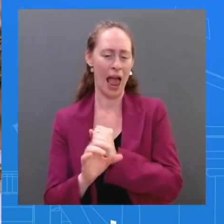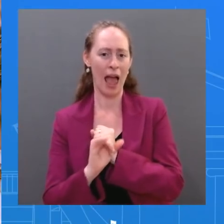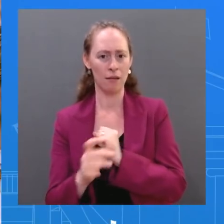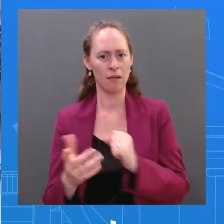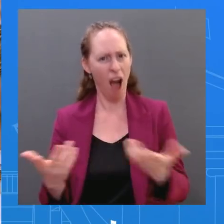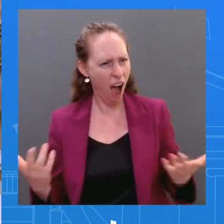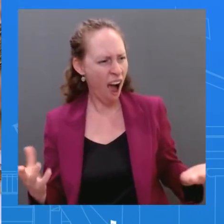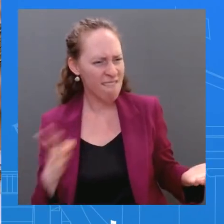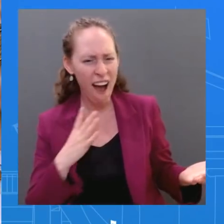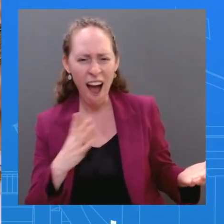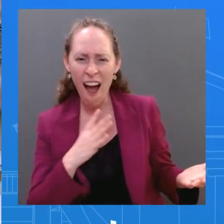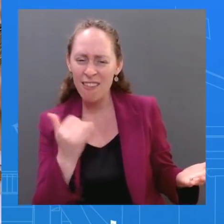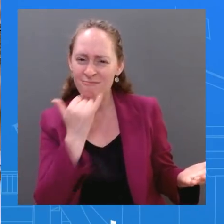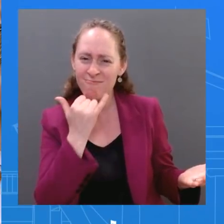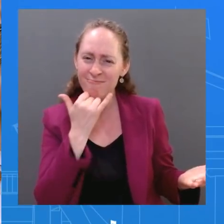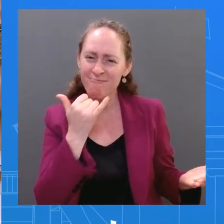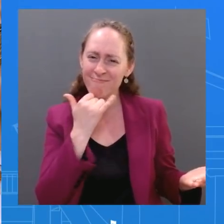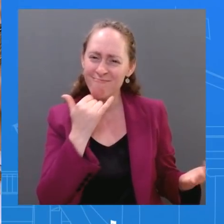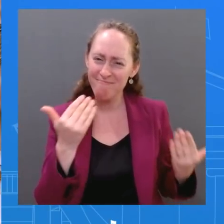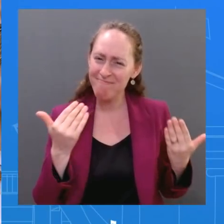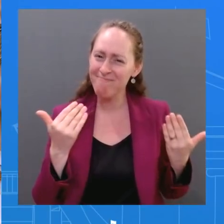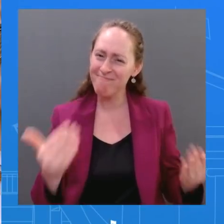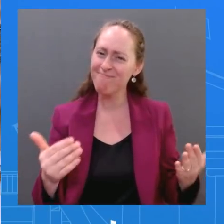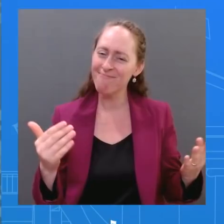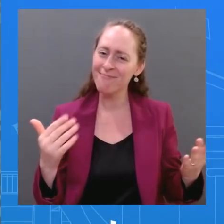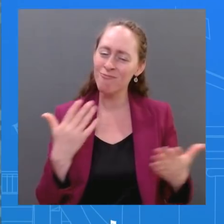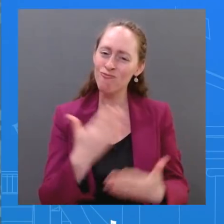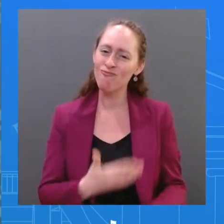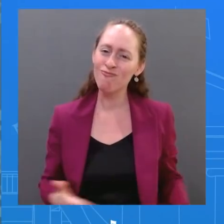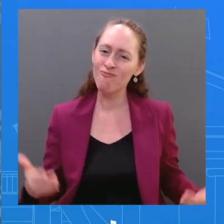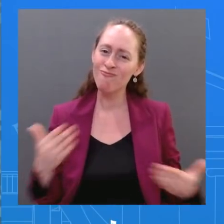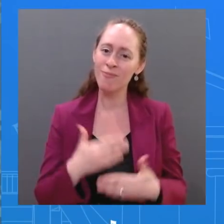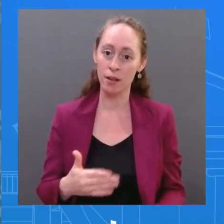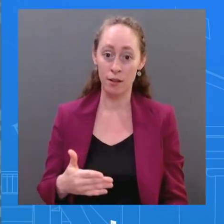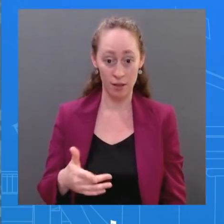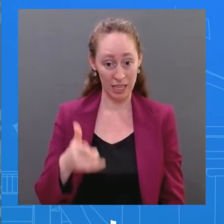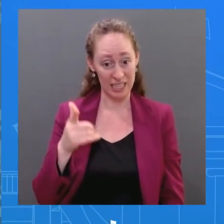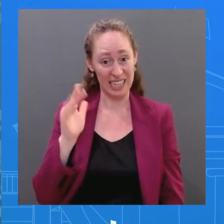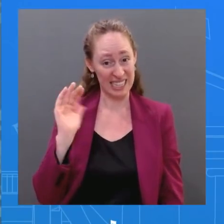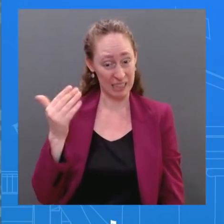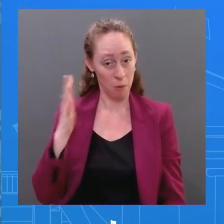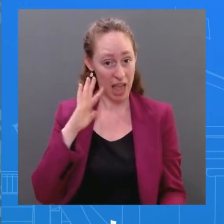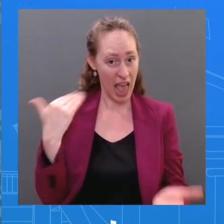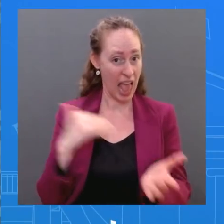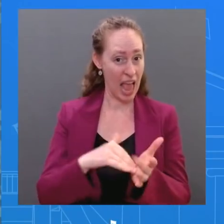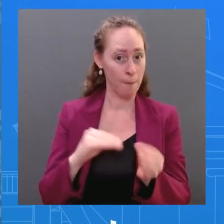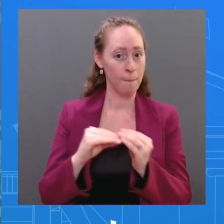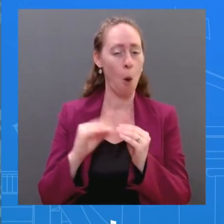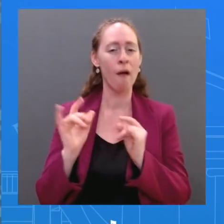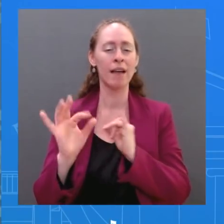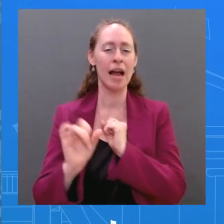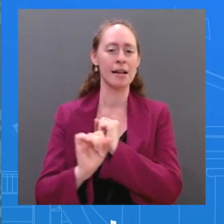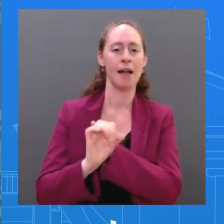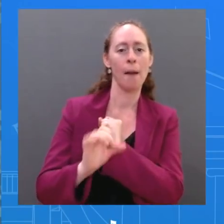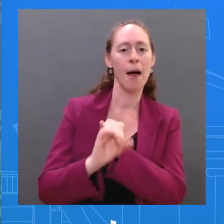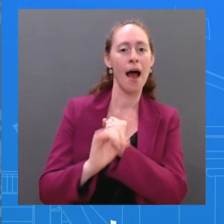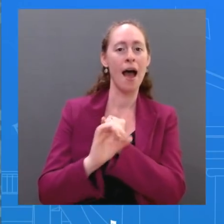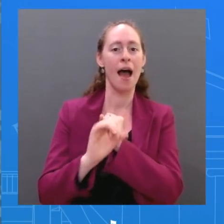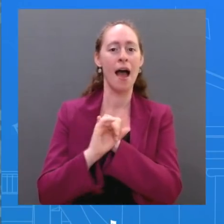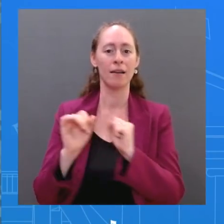will be ramping up for the President, if at all? Ms. Jean-Pierre: I don't -- yeah, we don't have anything to preview at this -- at this time. But, look, you know, this is something that the President --